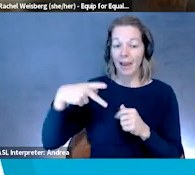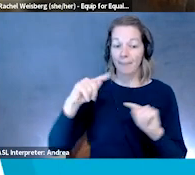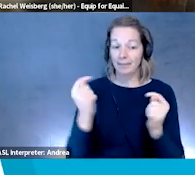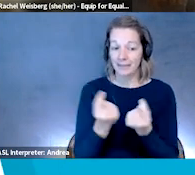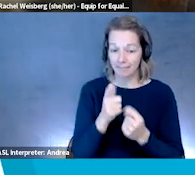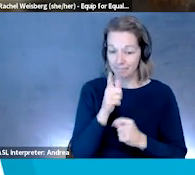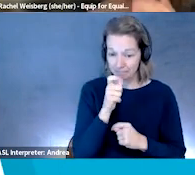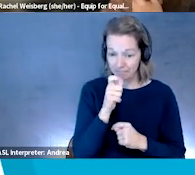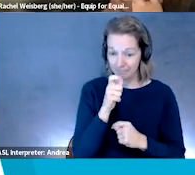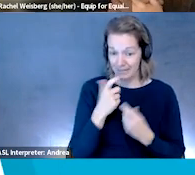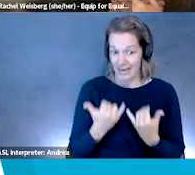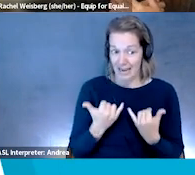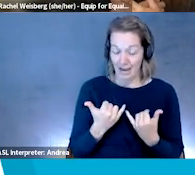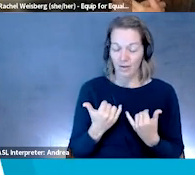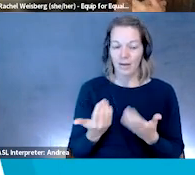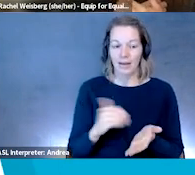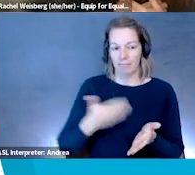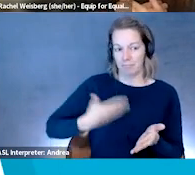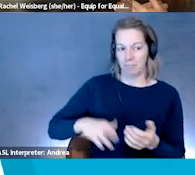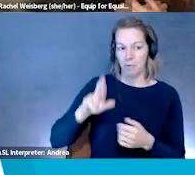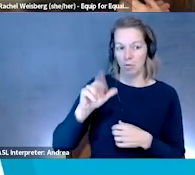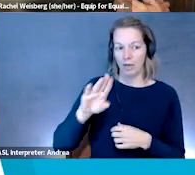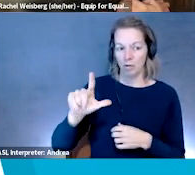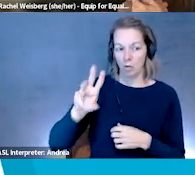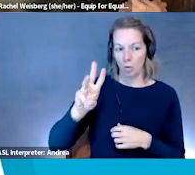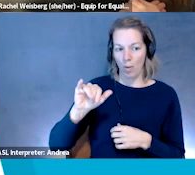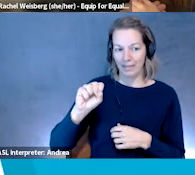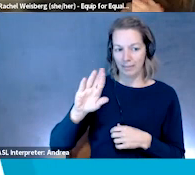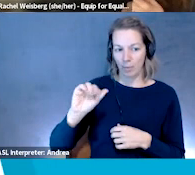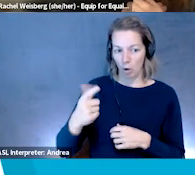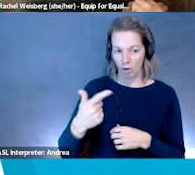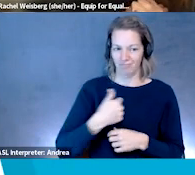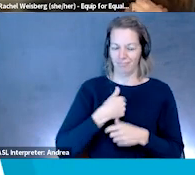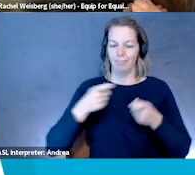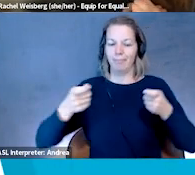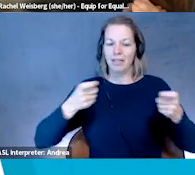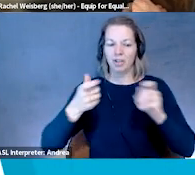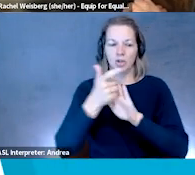BRAVE ENOUGH TO GET EVERYONE TO TURN ON THEIR CAMERAS GIVEN ALL OF THE ISSUES. I